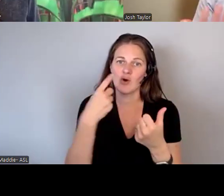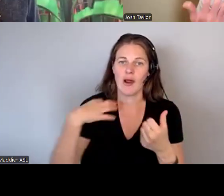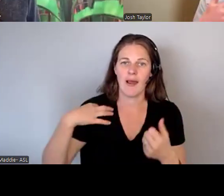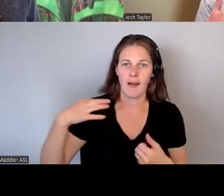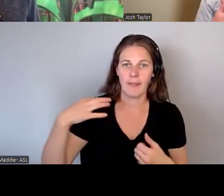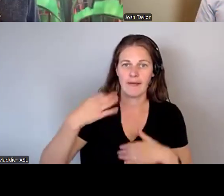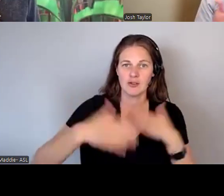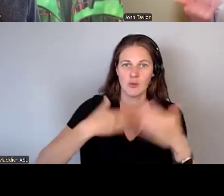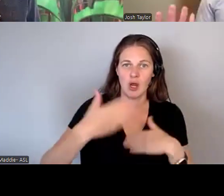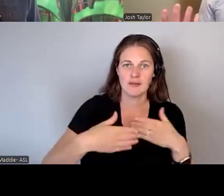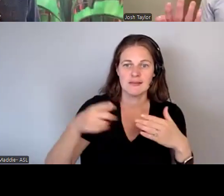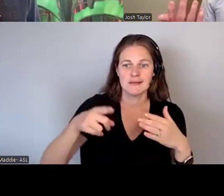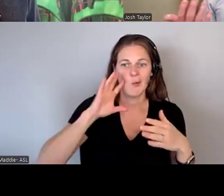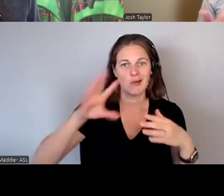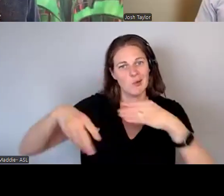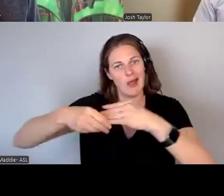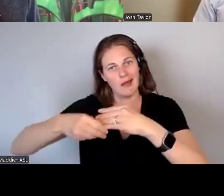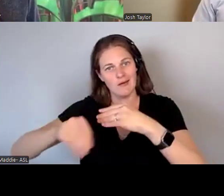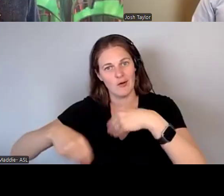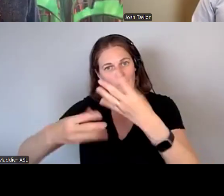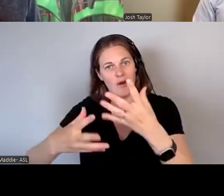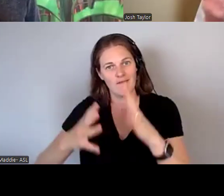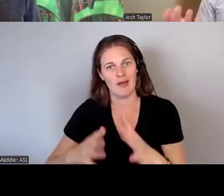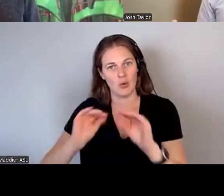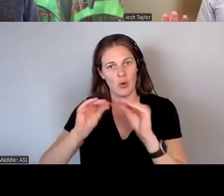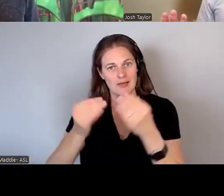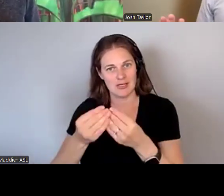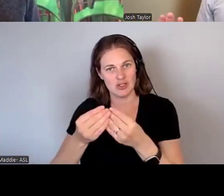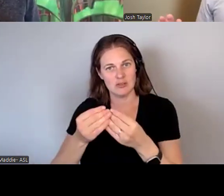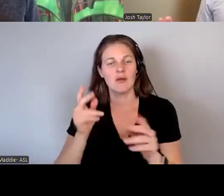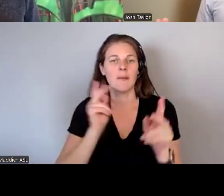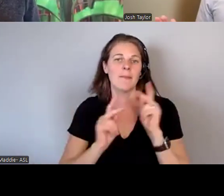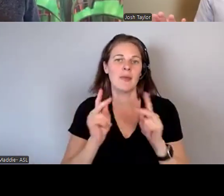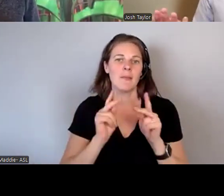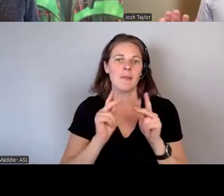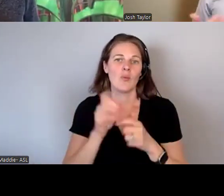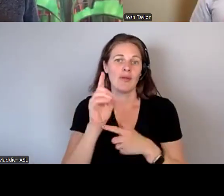to be listed as a provider organization. And then people with disabilities that are found eligible